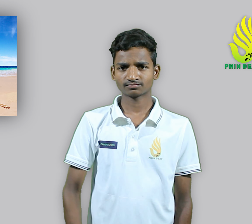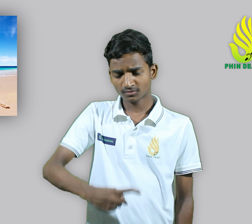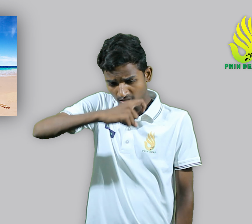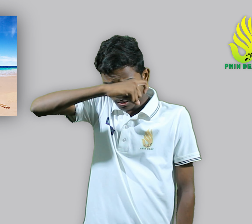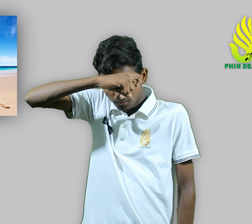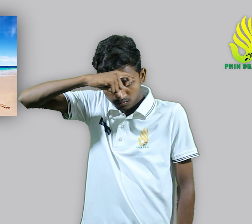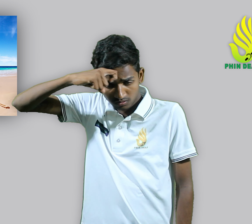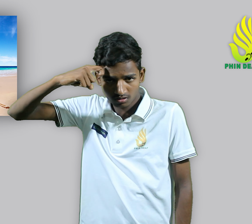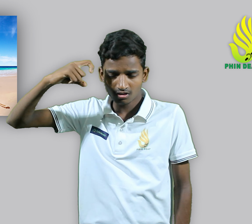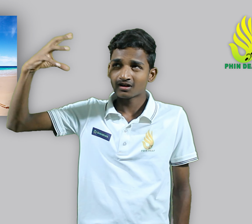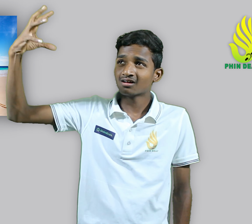Summer